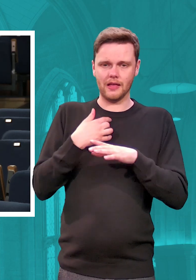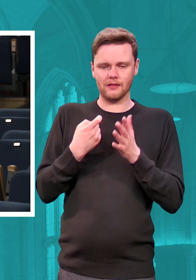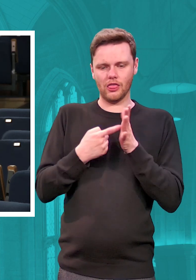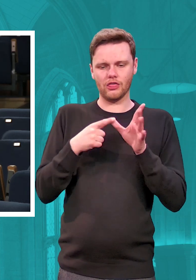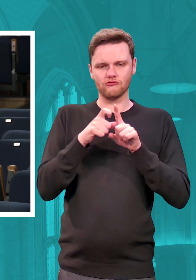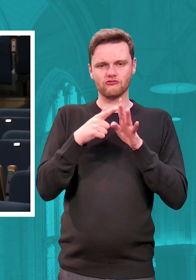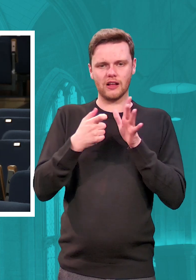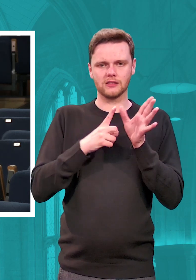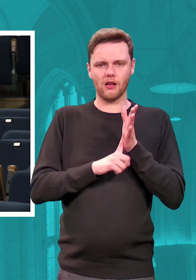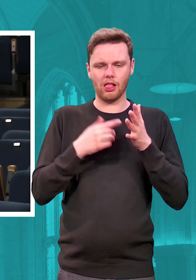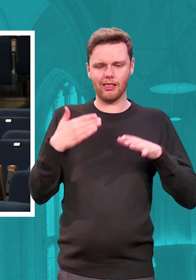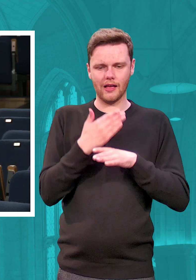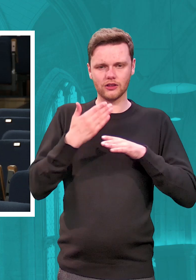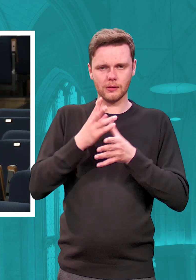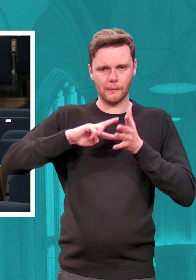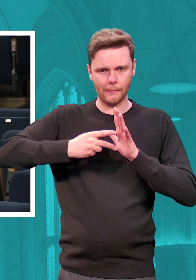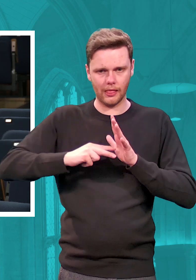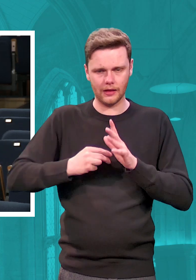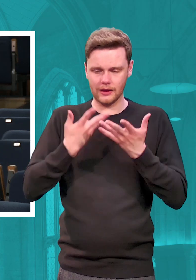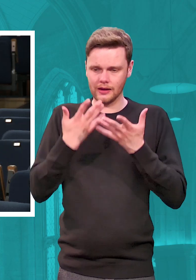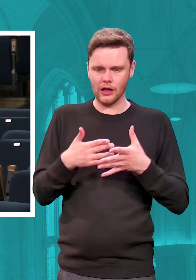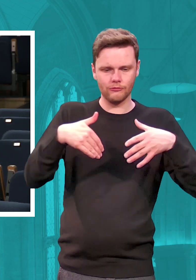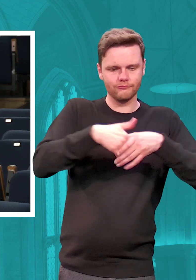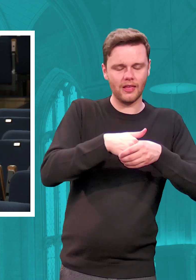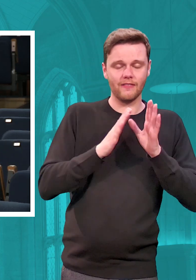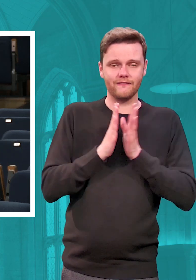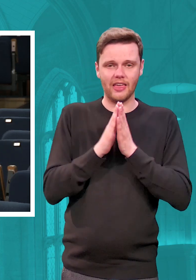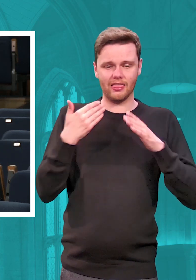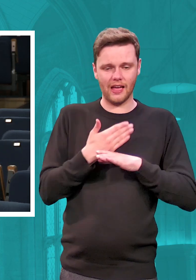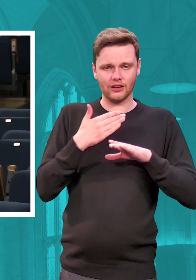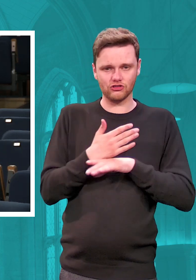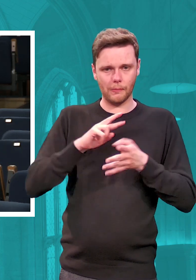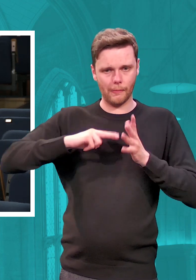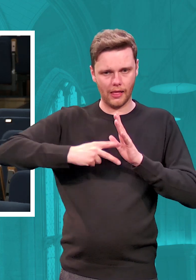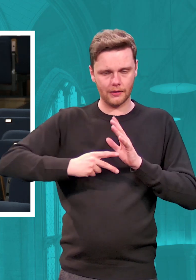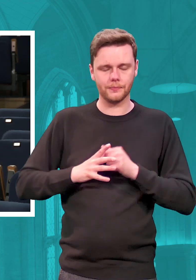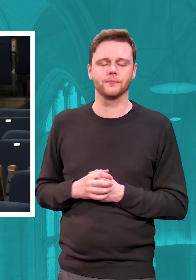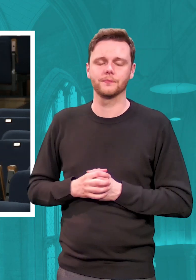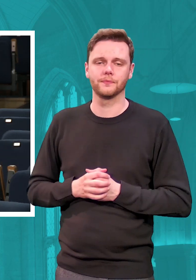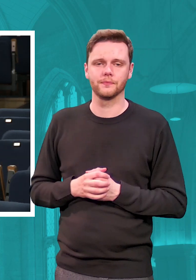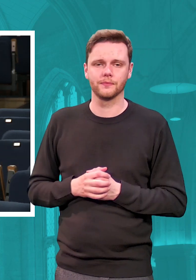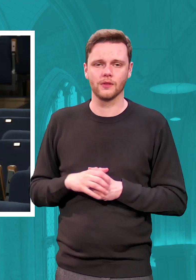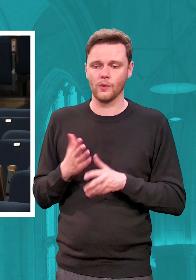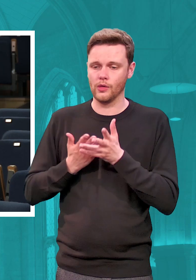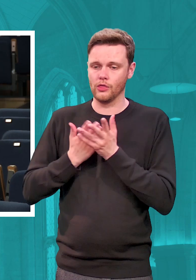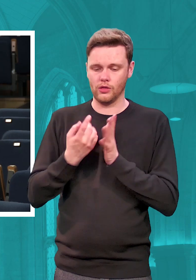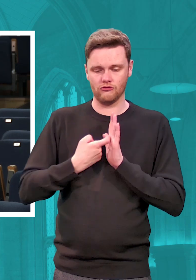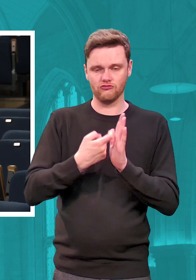and are now incorporated in the Faith Action Plan. So throughout the report, there are practical